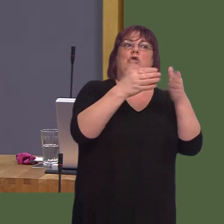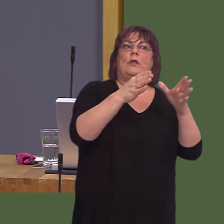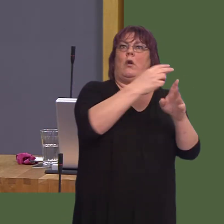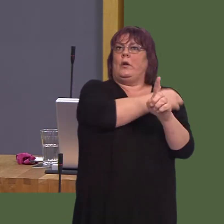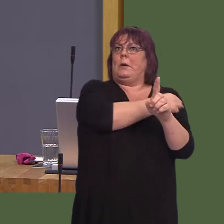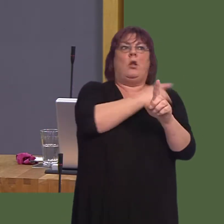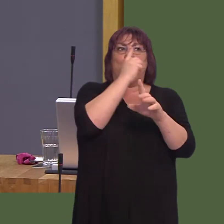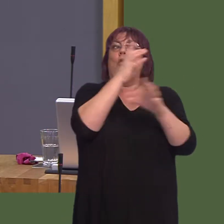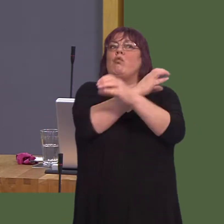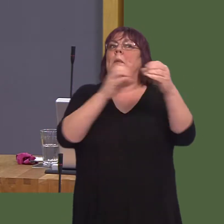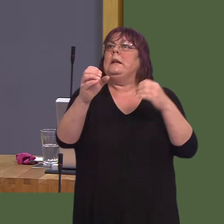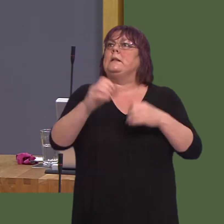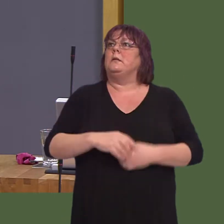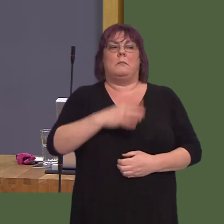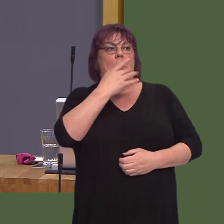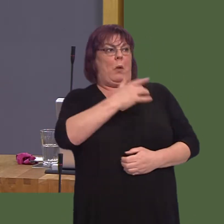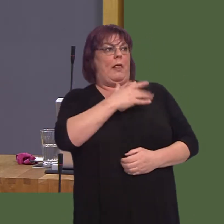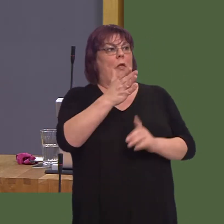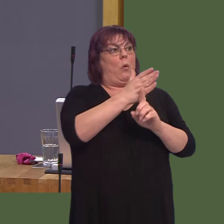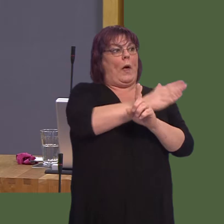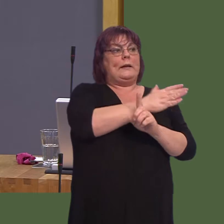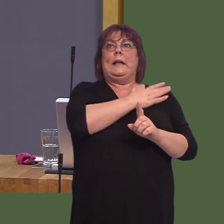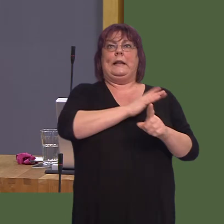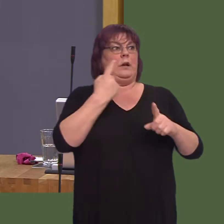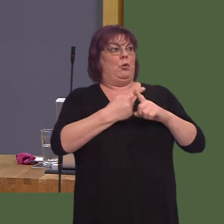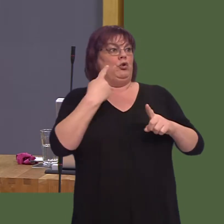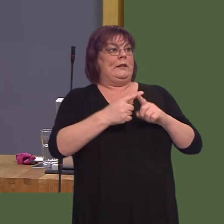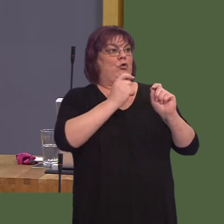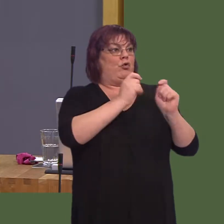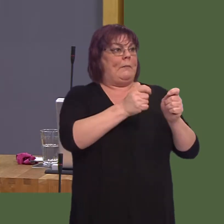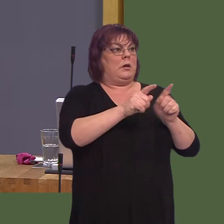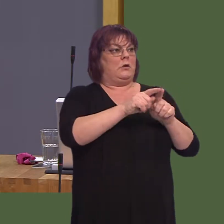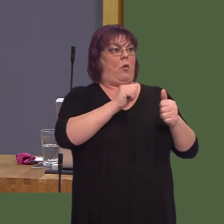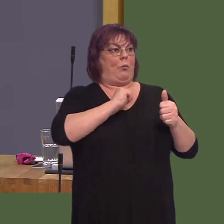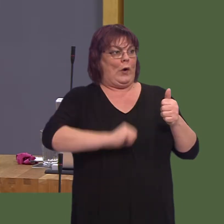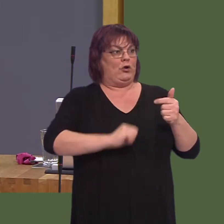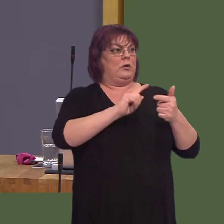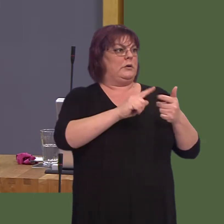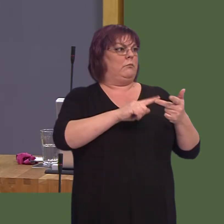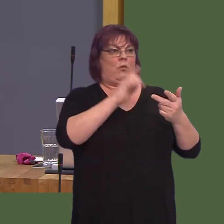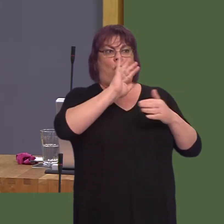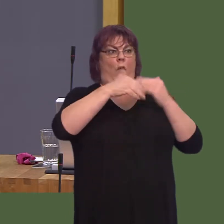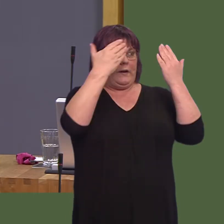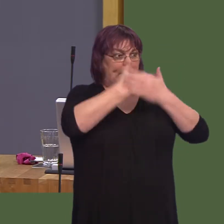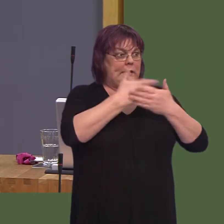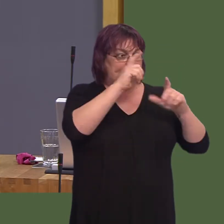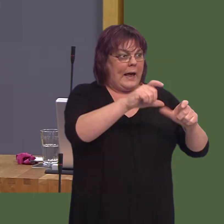People in the west are still going to need emergency treatment. They will still need operations, they will still need overnight stays and accident and